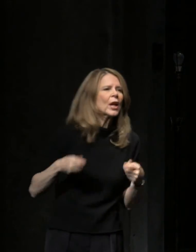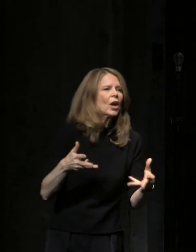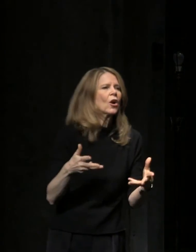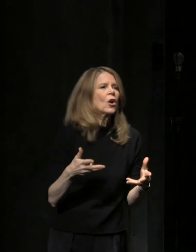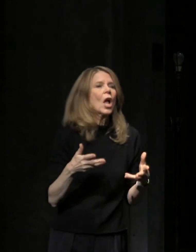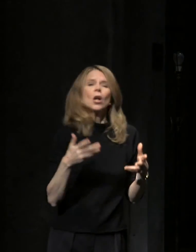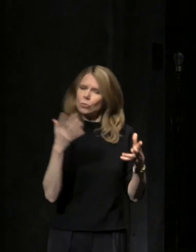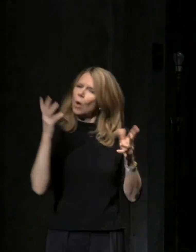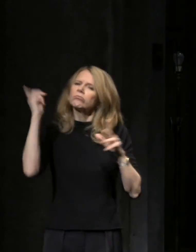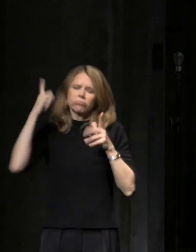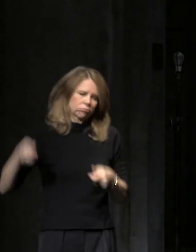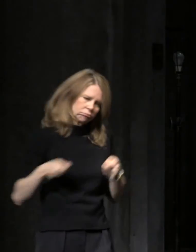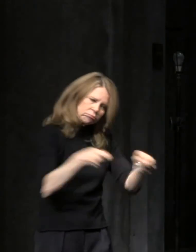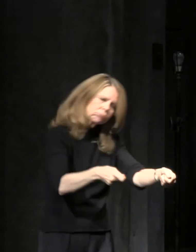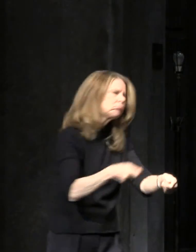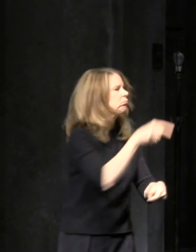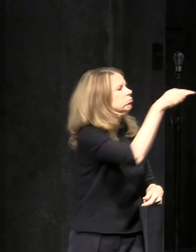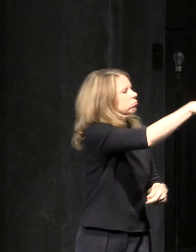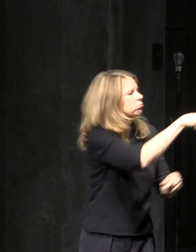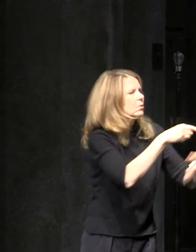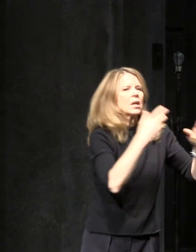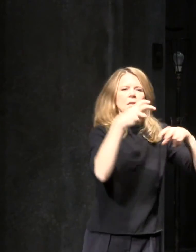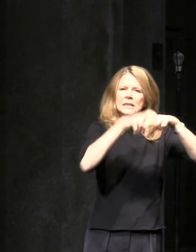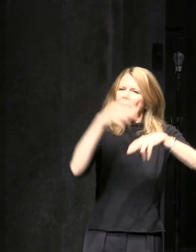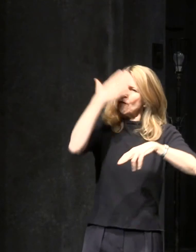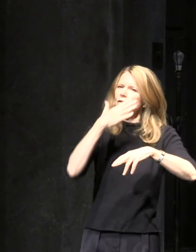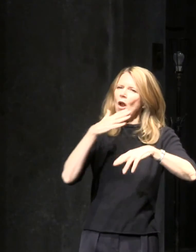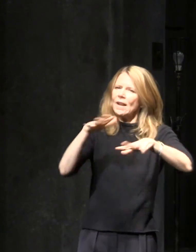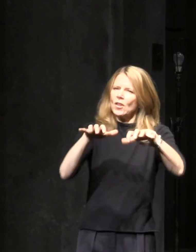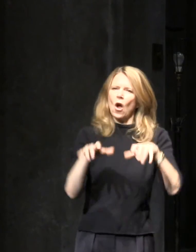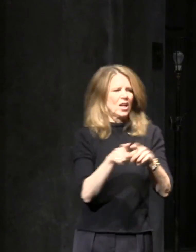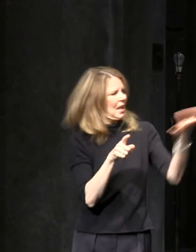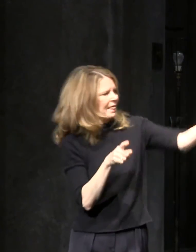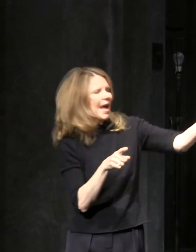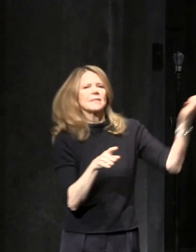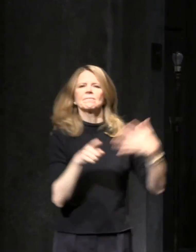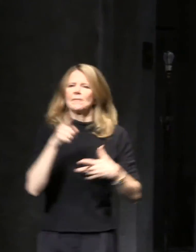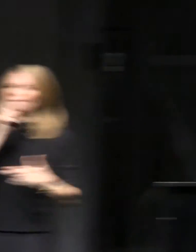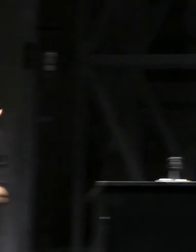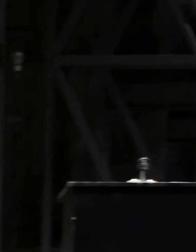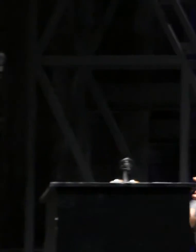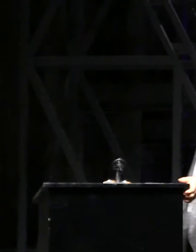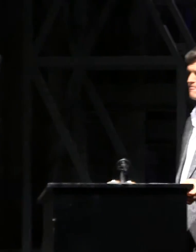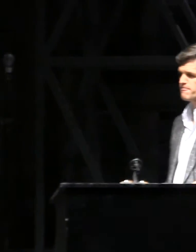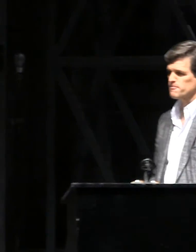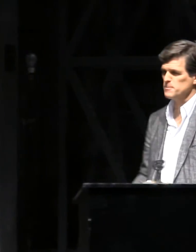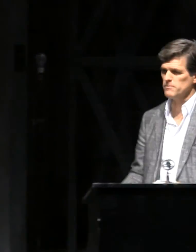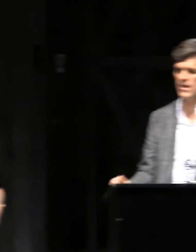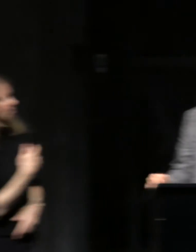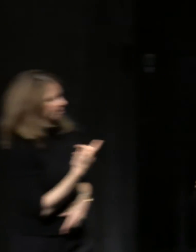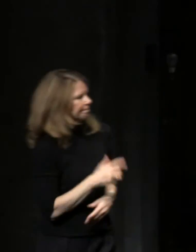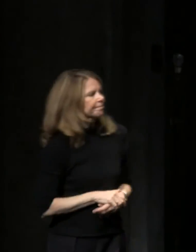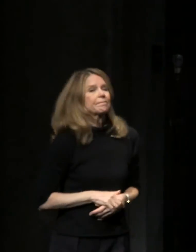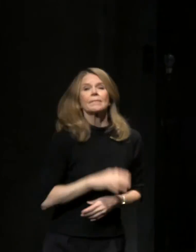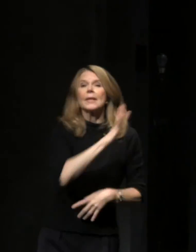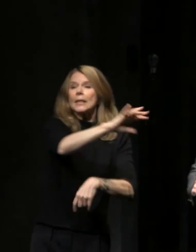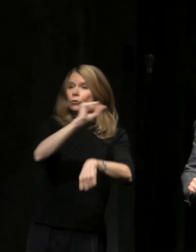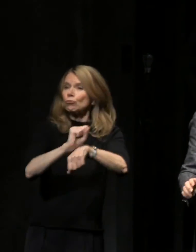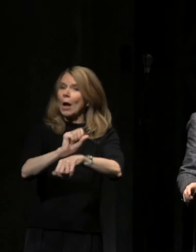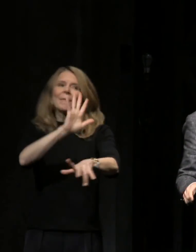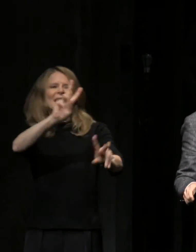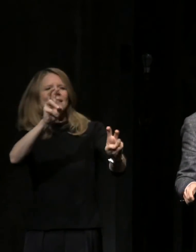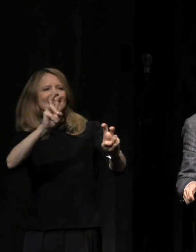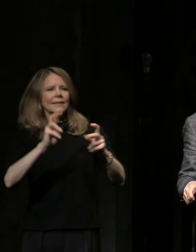and wheeled out in front of the audience like this. Me sitting there. His job? His athletic